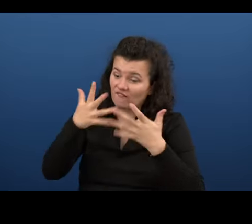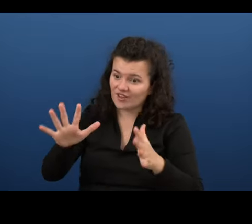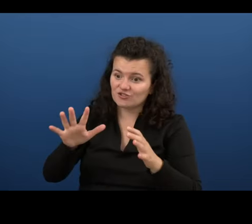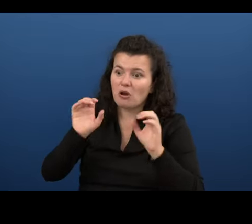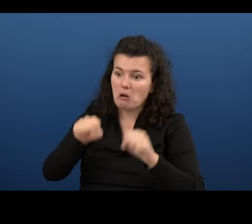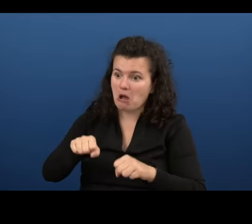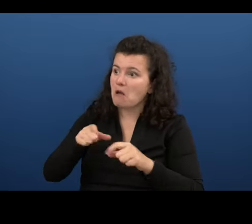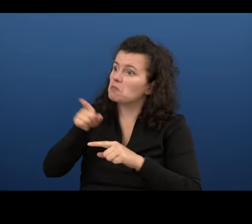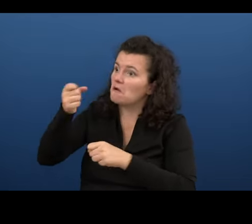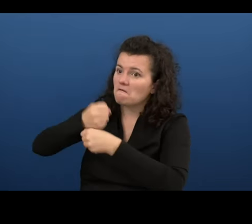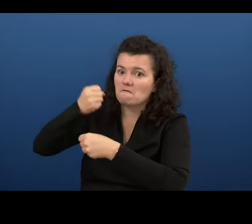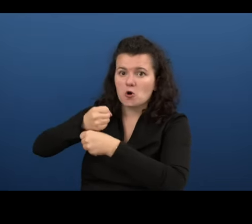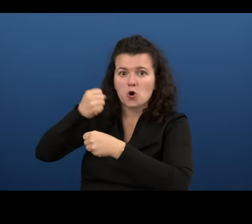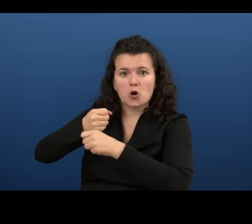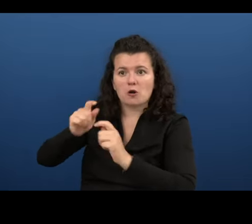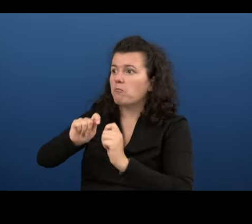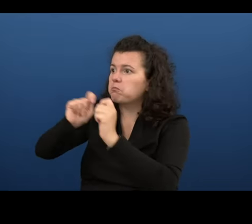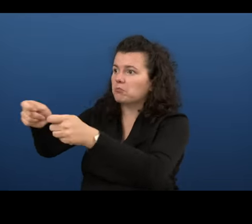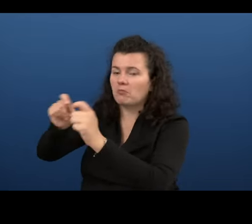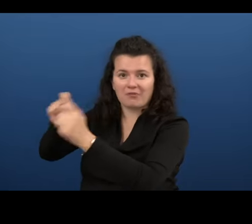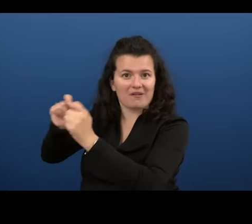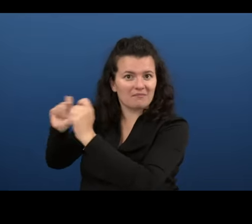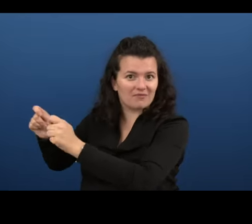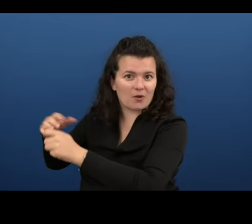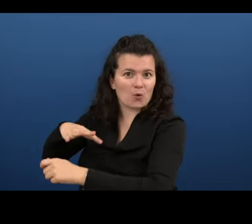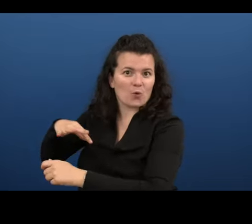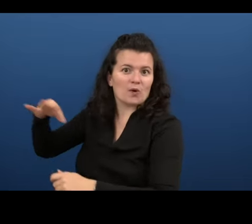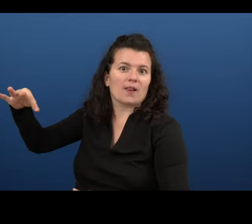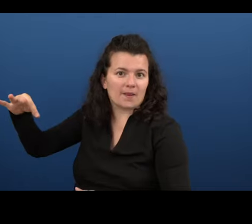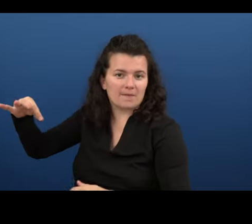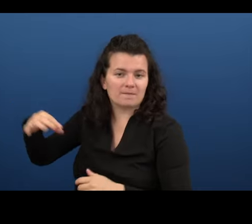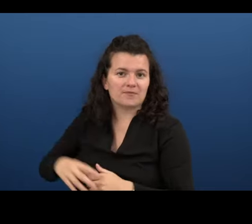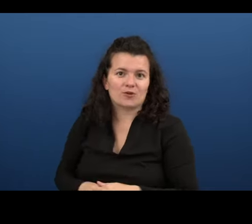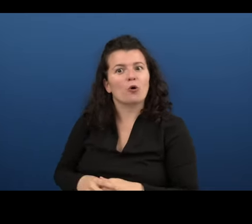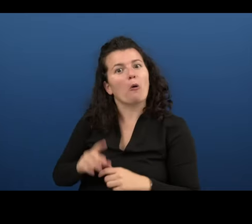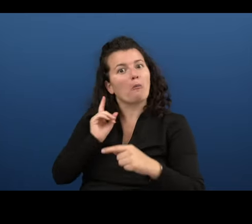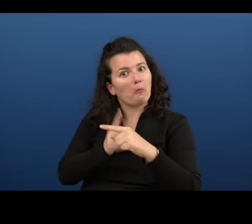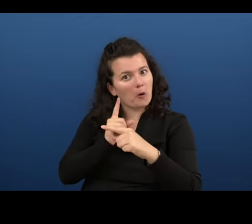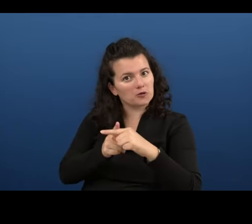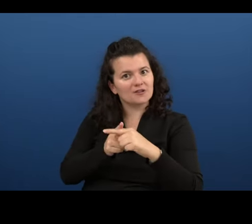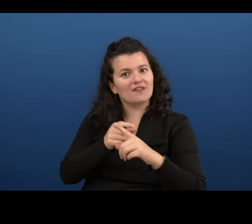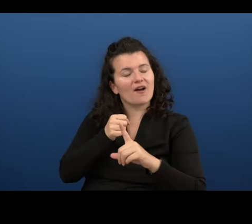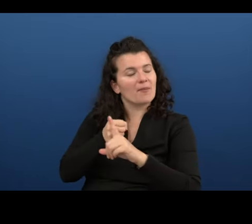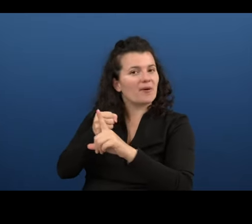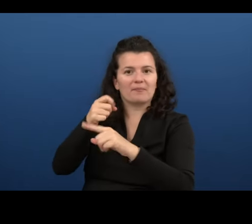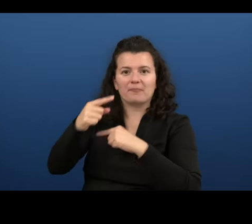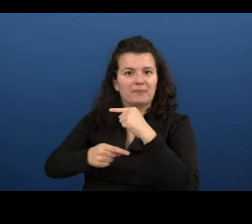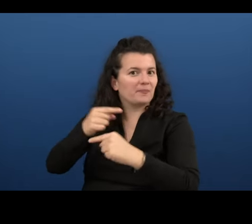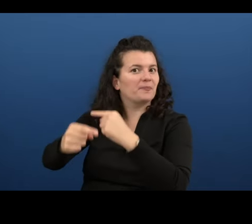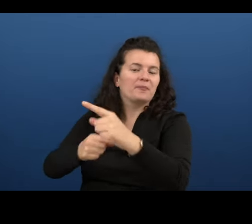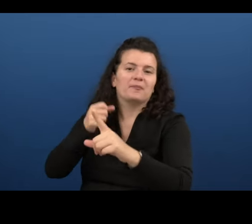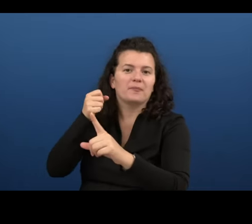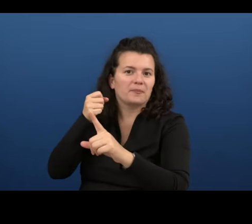And we also know that it has had a positive ripple effect from the person with the disability